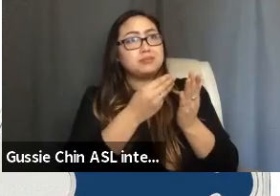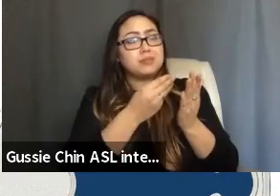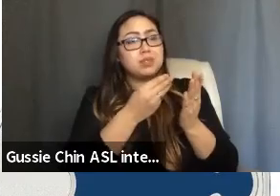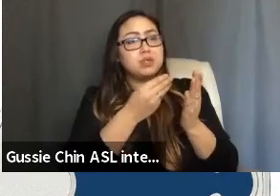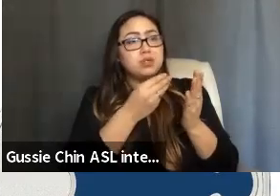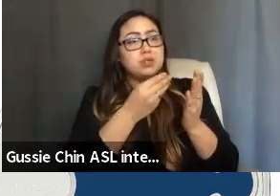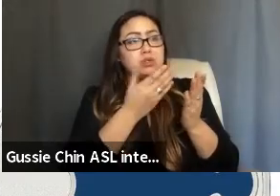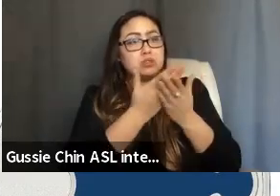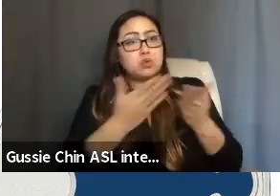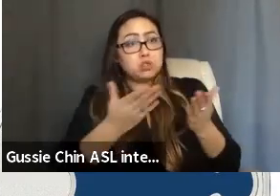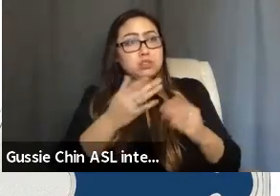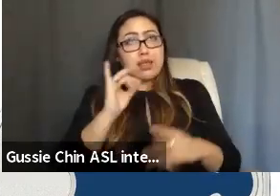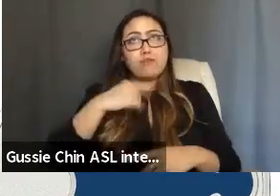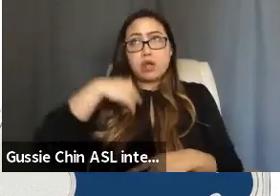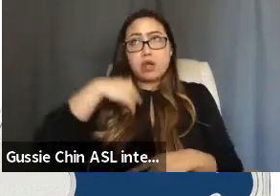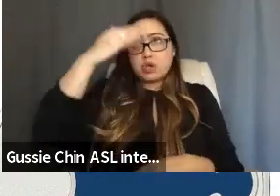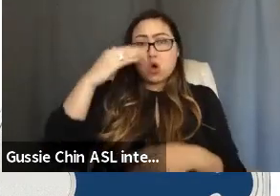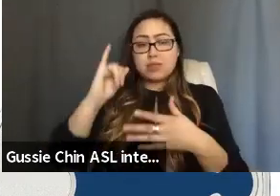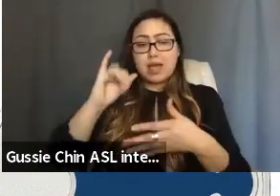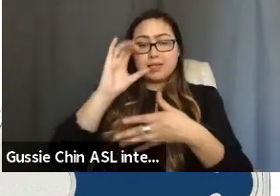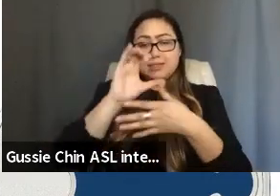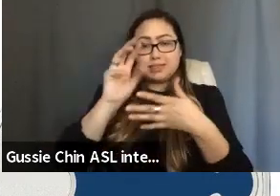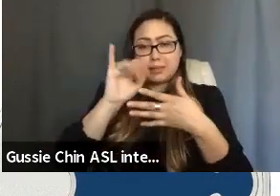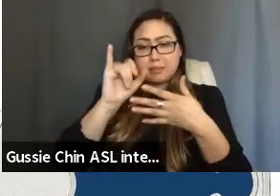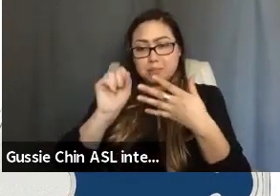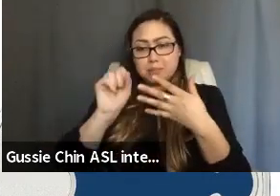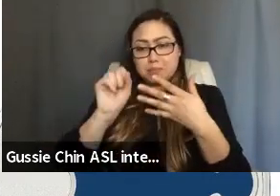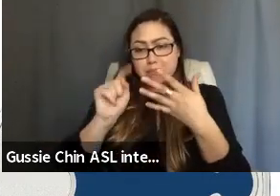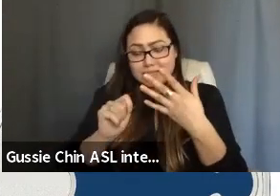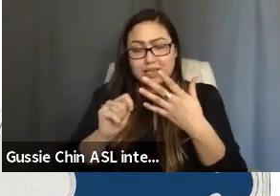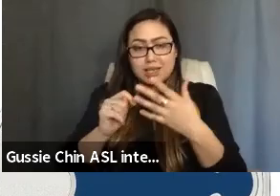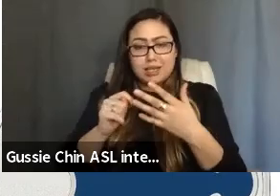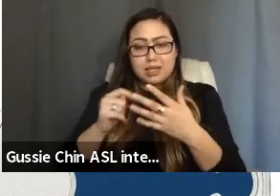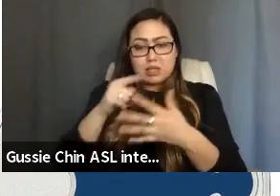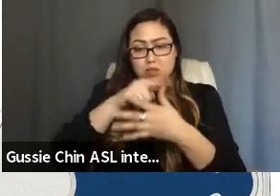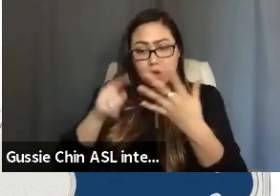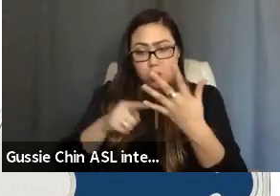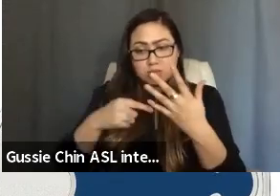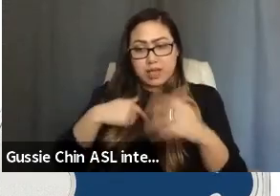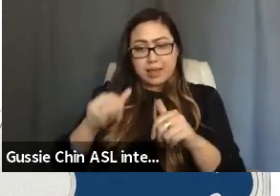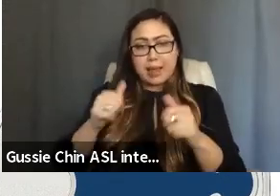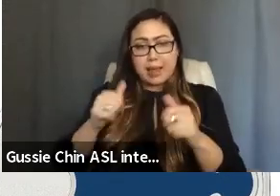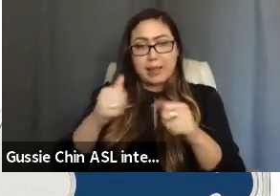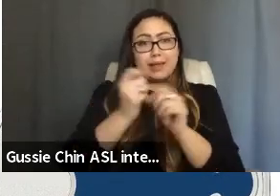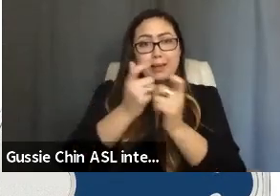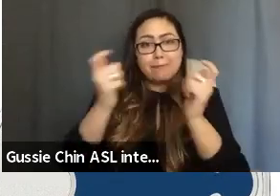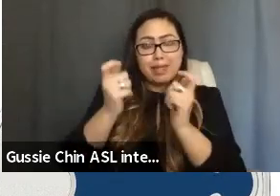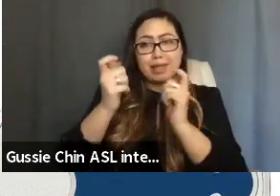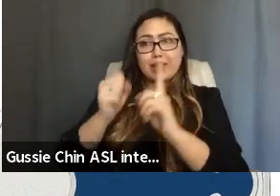five big C MIST areas are places where I can make a big impact in the inclusion and involvement of